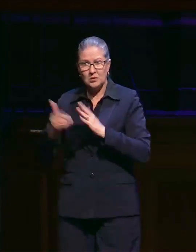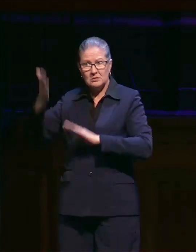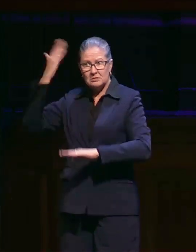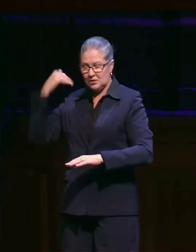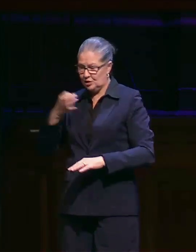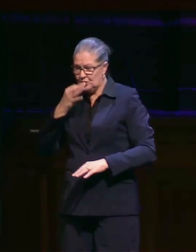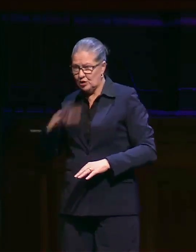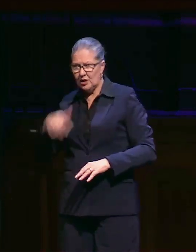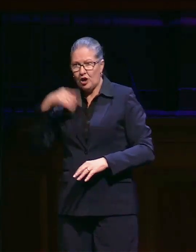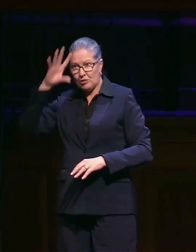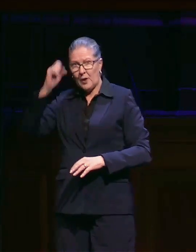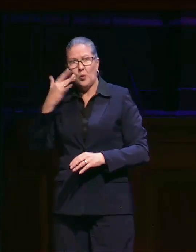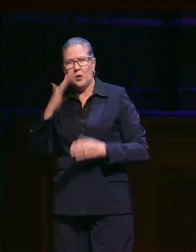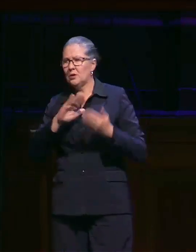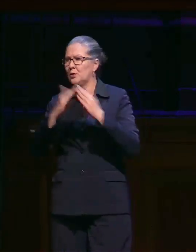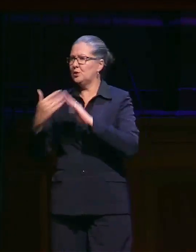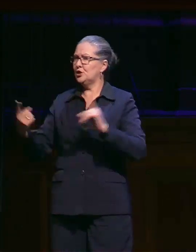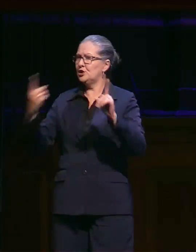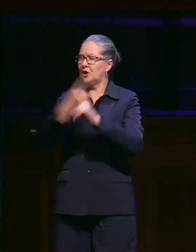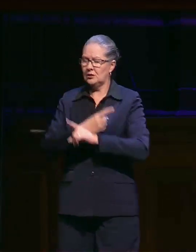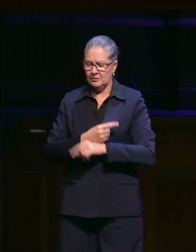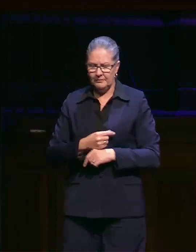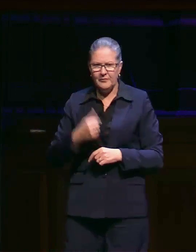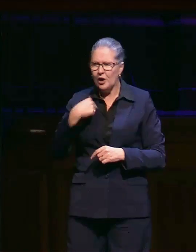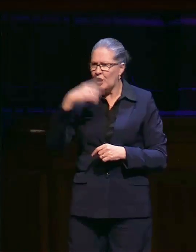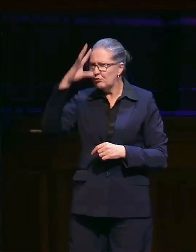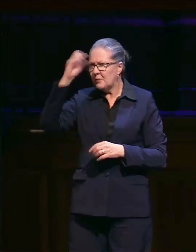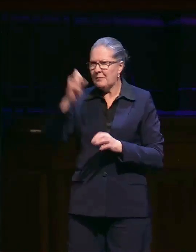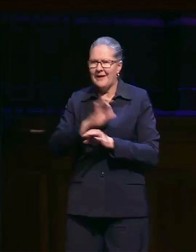how society changed I remember nothing of Rogernomics